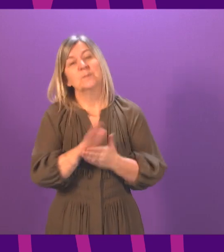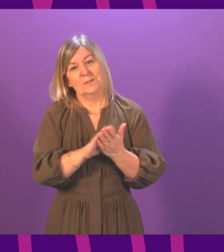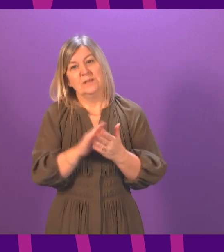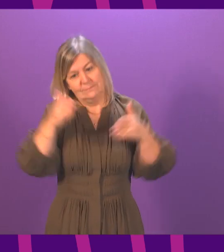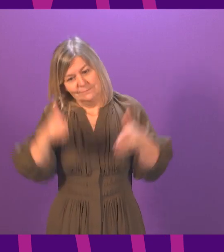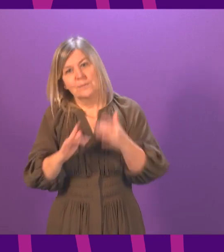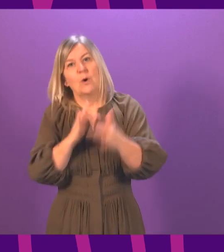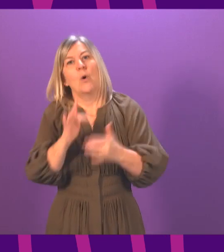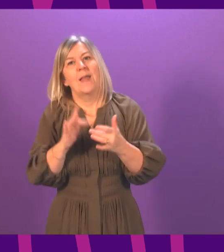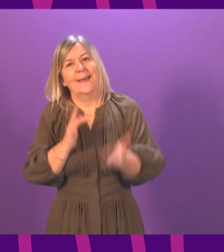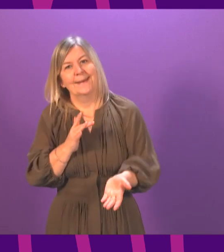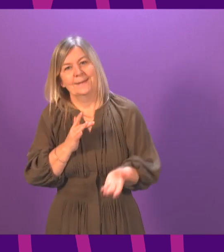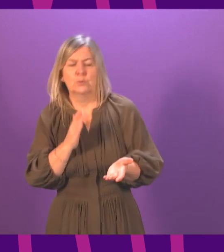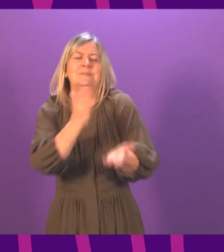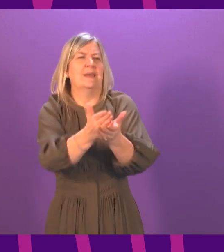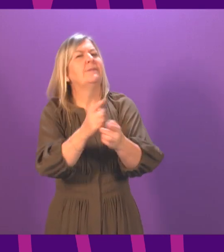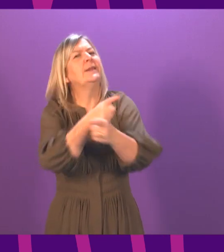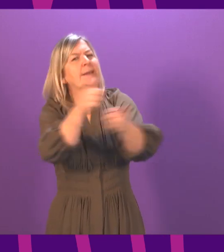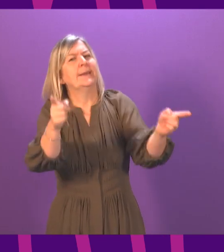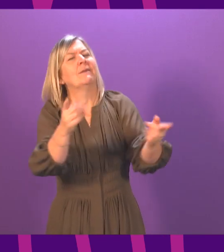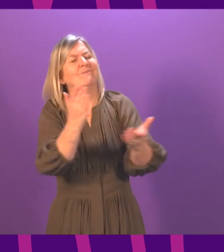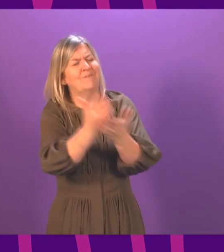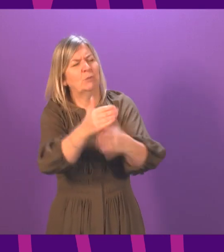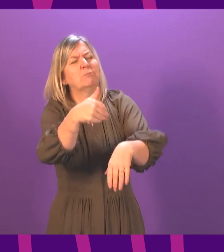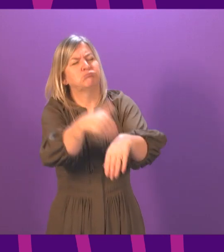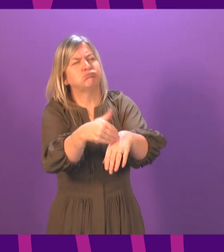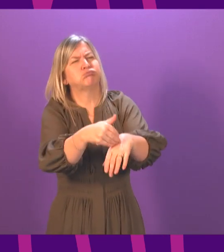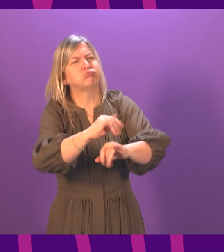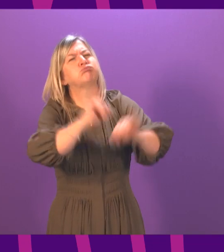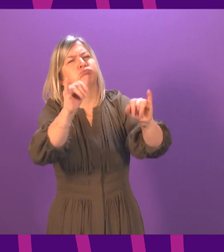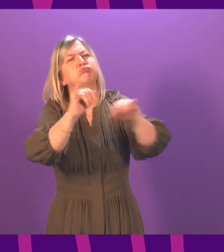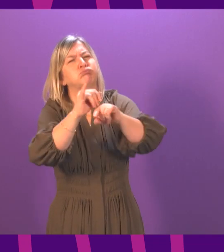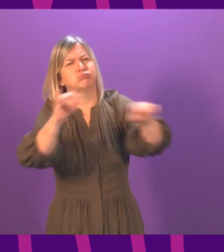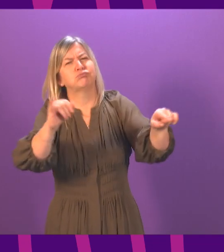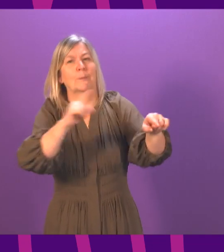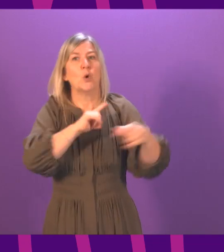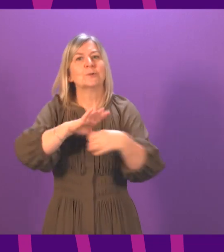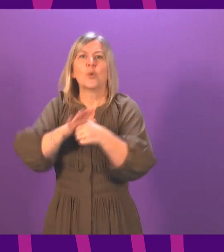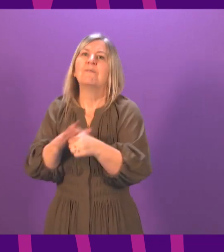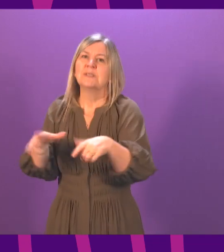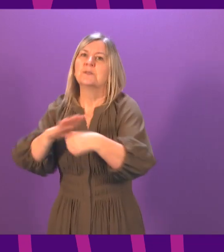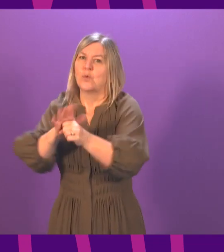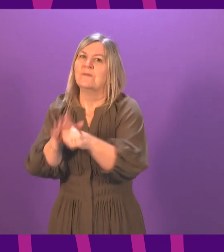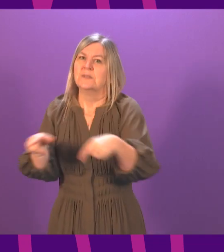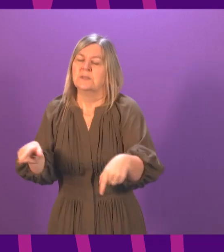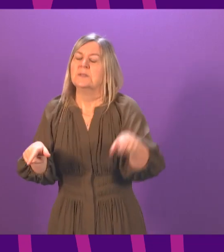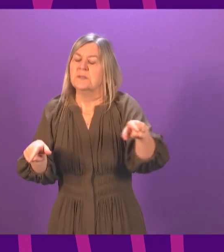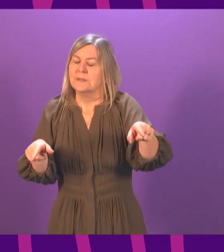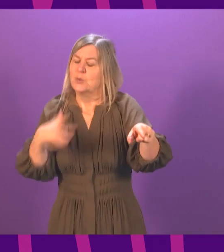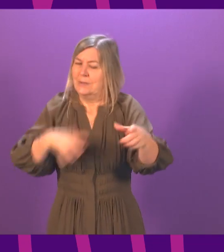There is no doubt that retail is one of the most badly affected sectors and will require our on-going support for some time to come.